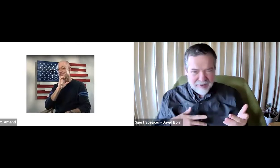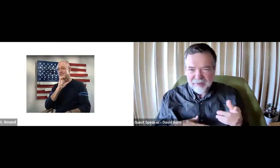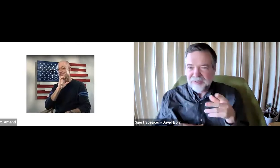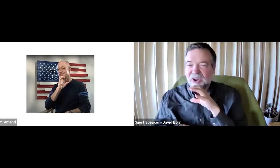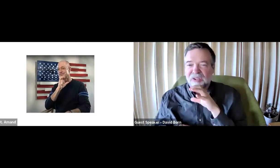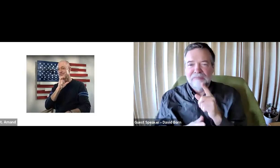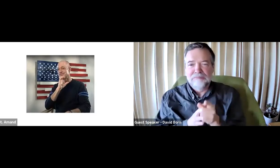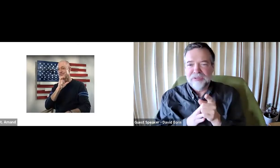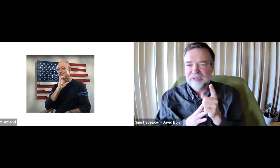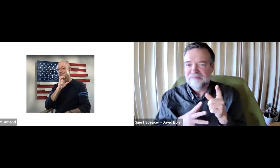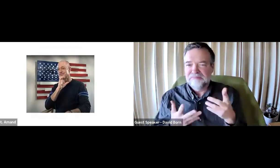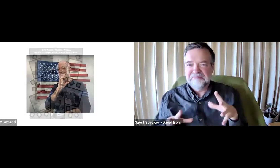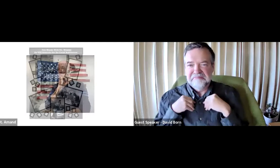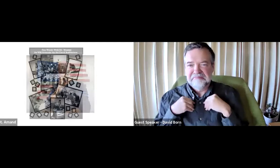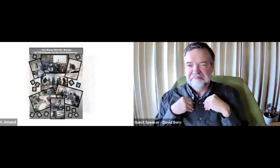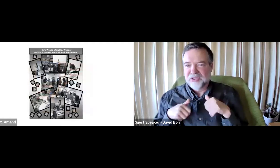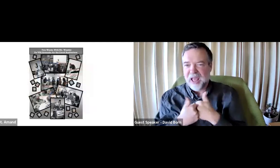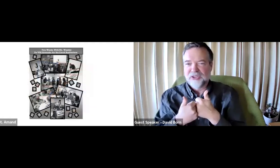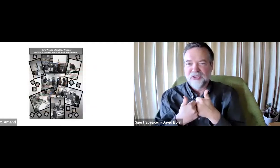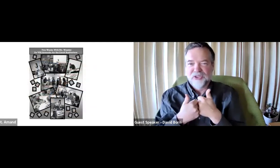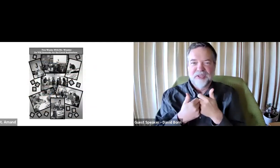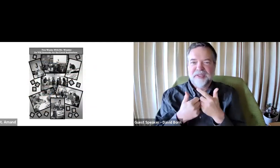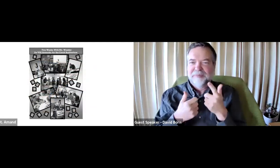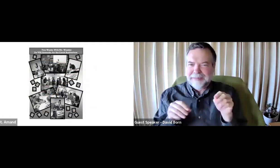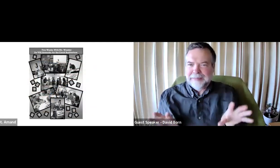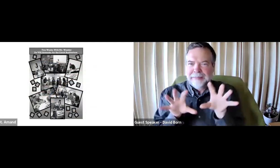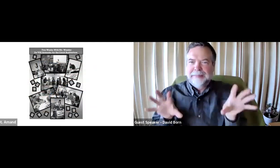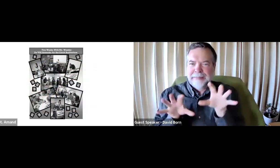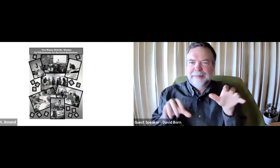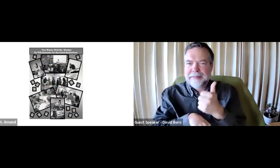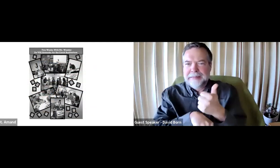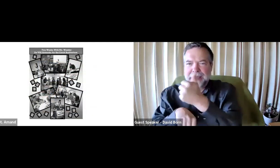and they asked him to become an artist in residence and he didn't hesitate for a moment.